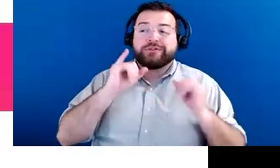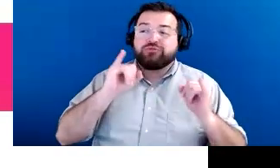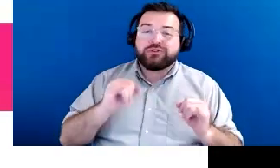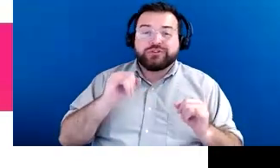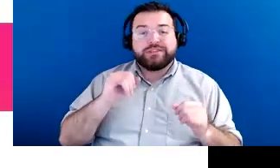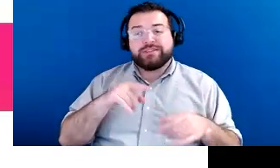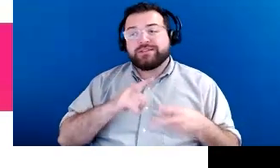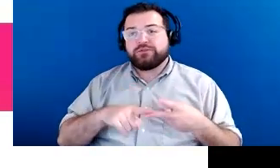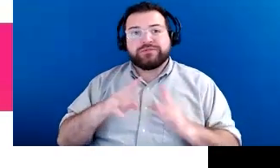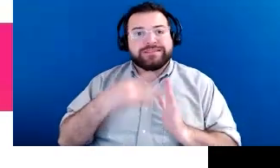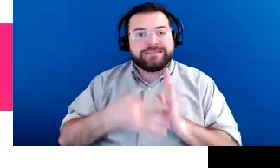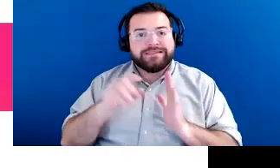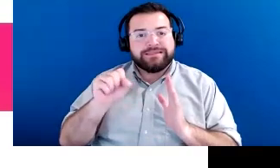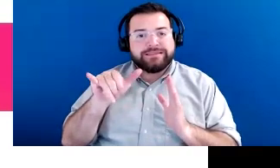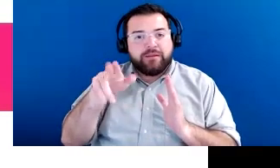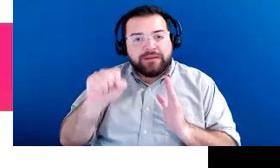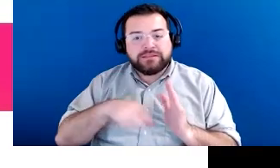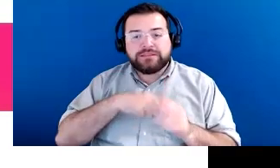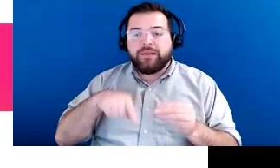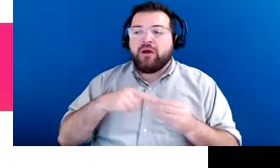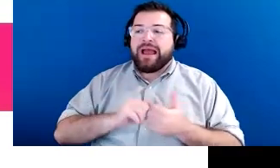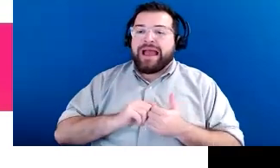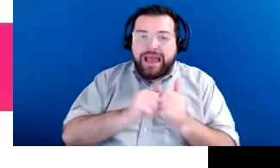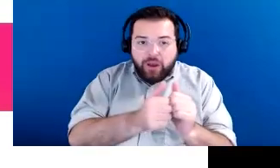how and when you will be participating.